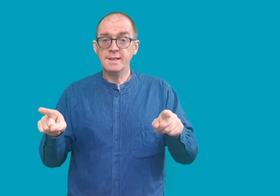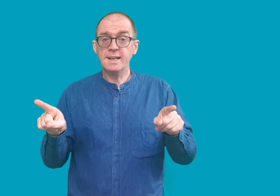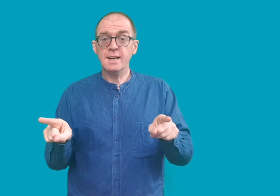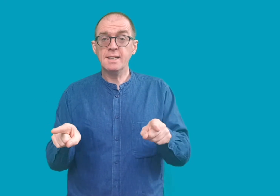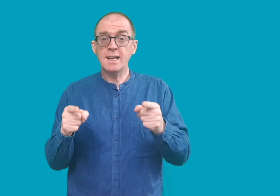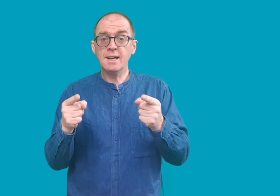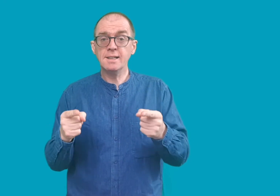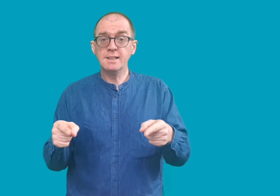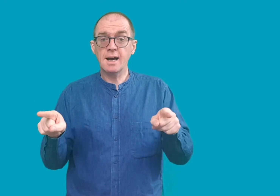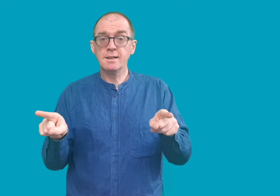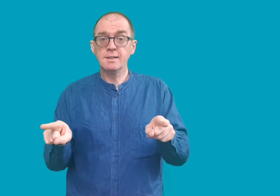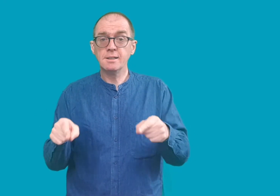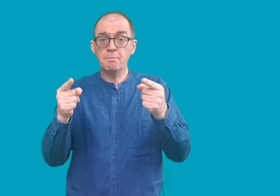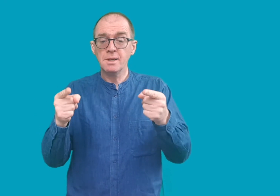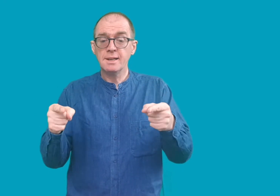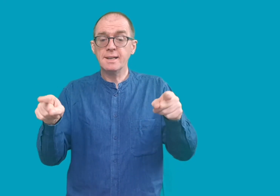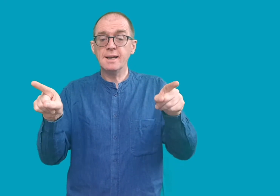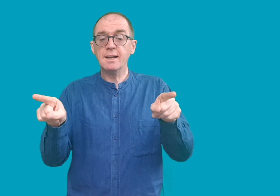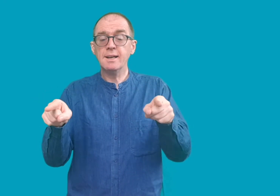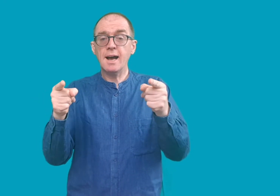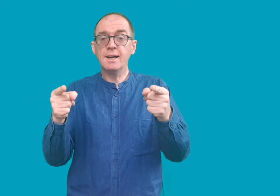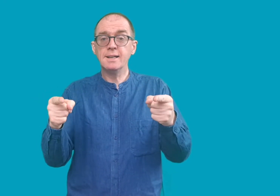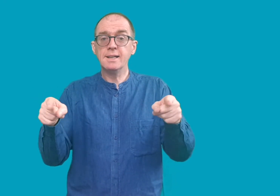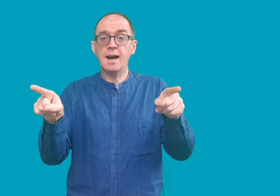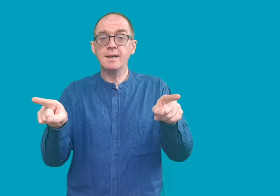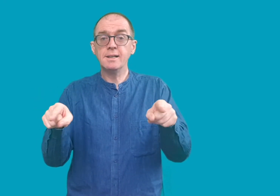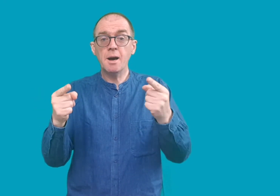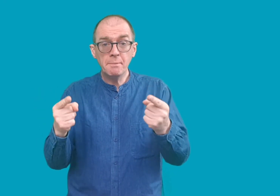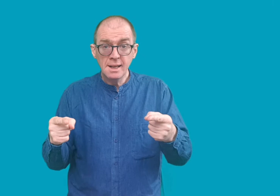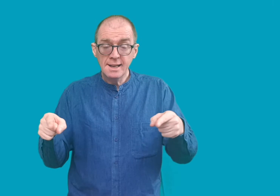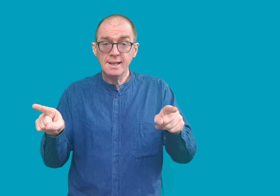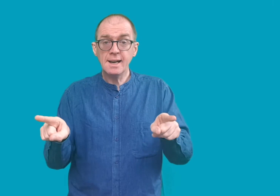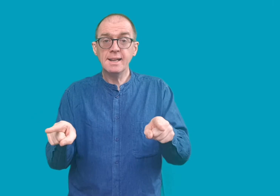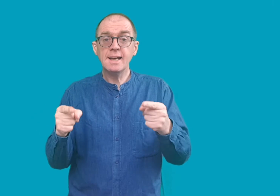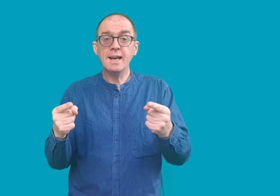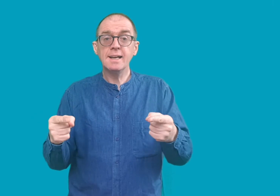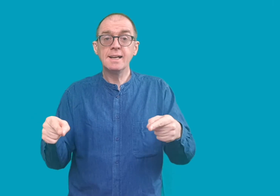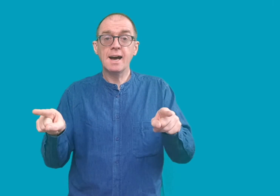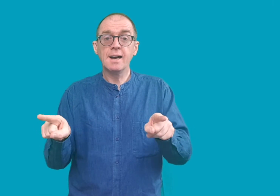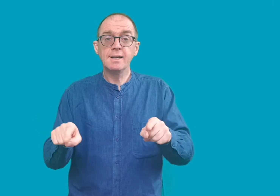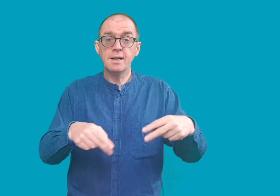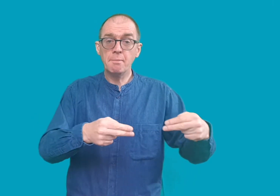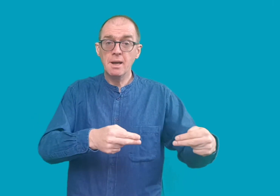Diddley di del diddle dum